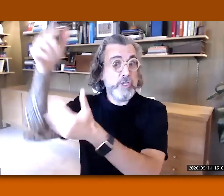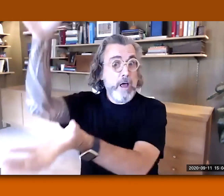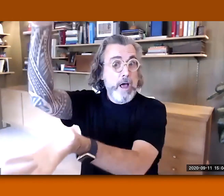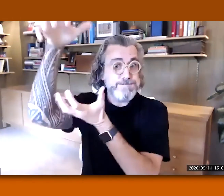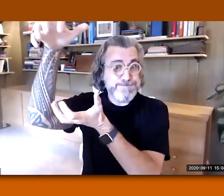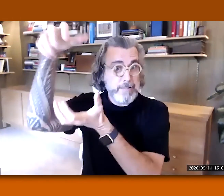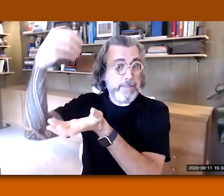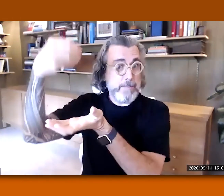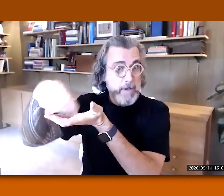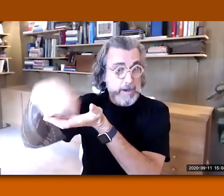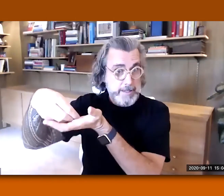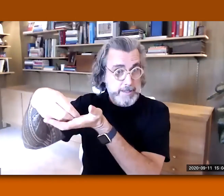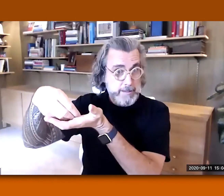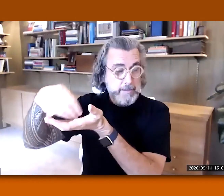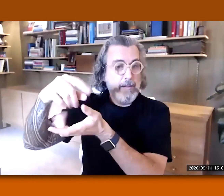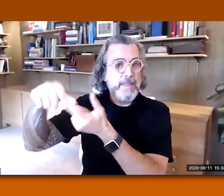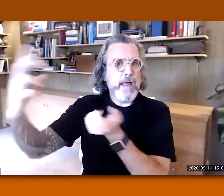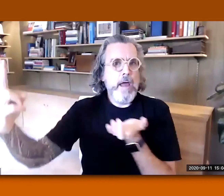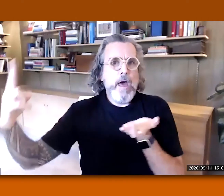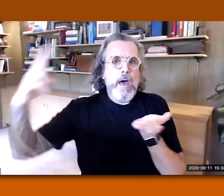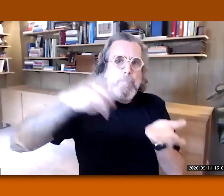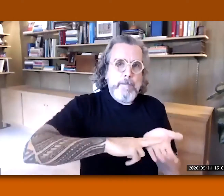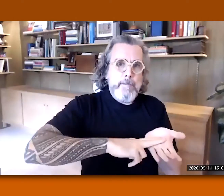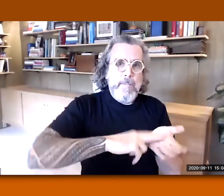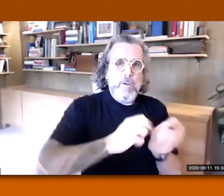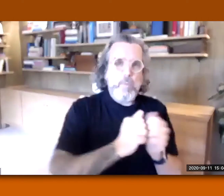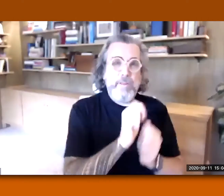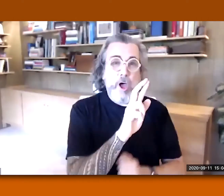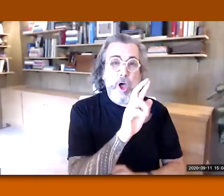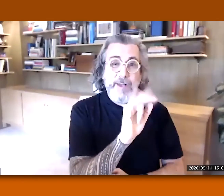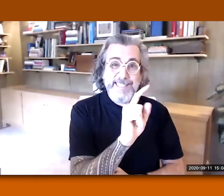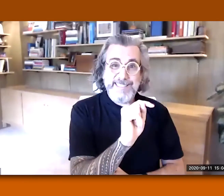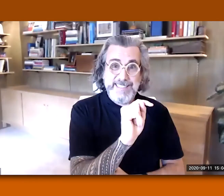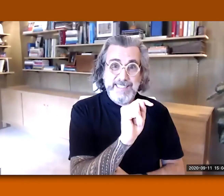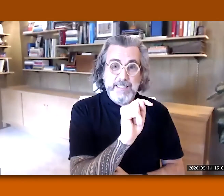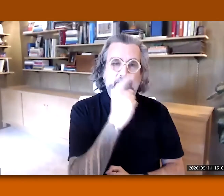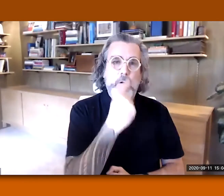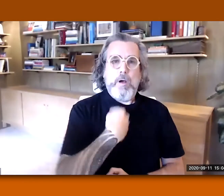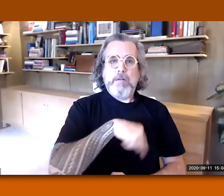RIT was the sub-recipient, I was the co-PI.